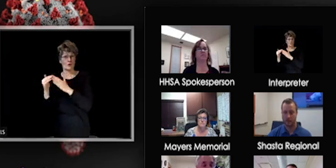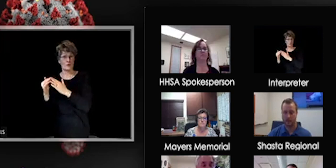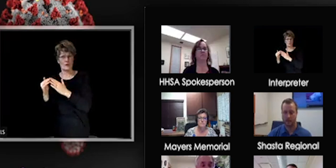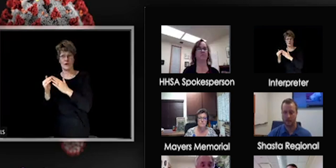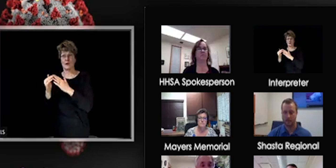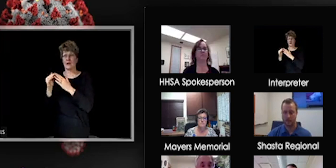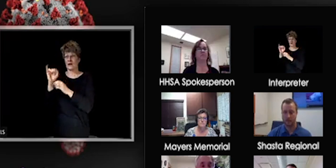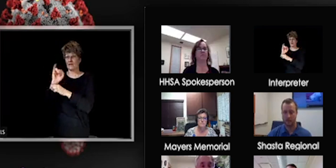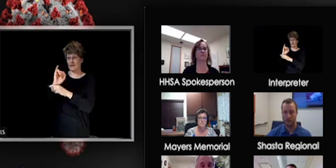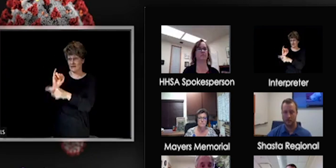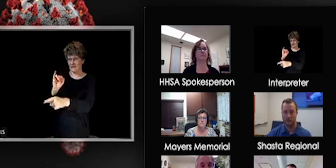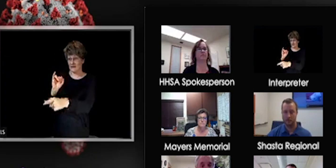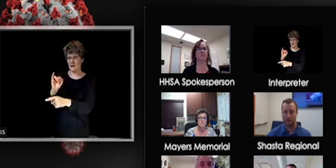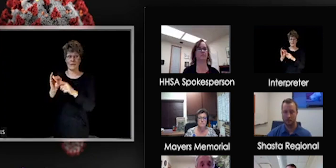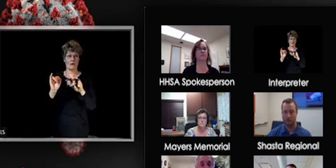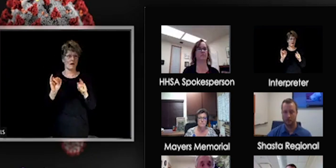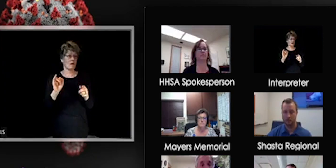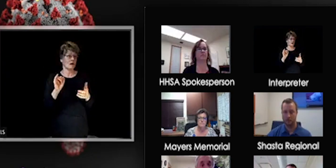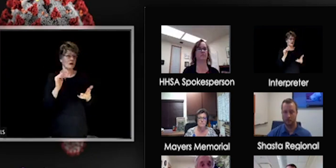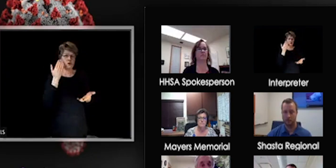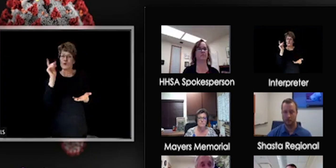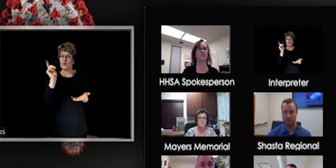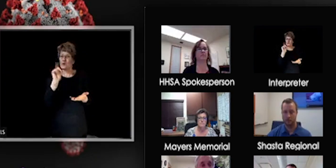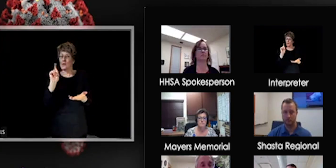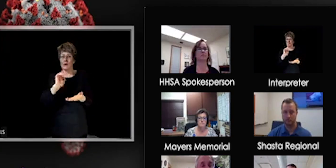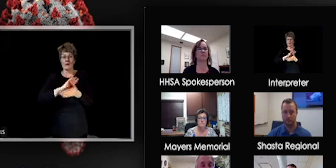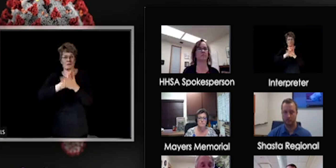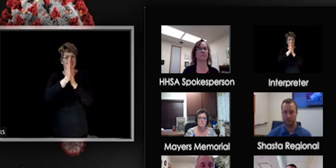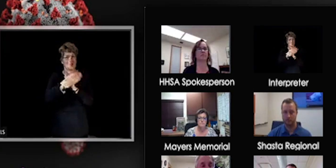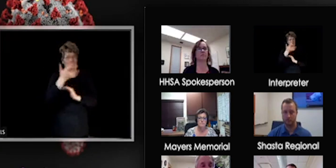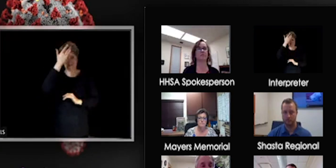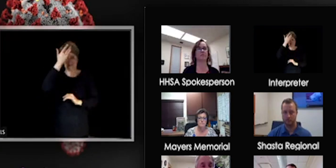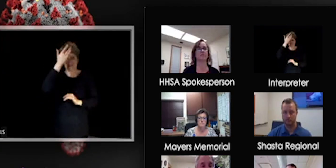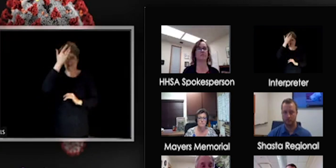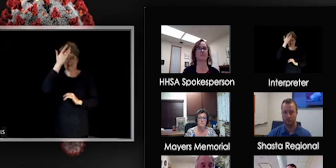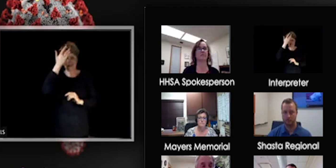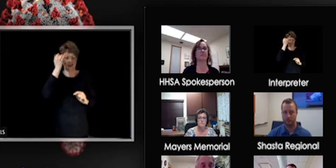infected by somebody who went to the rodeo. So, we will never know if any of the cases